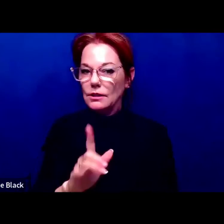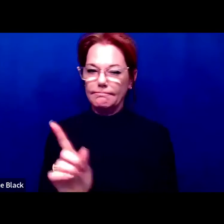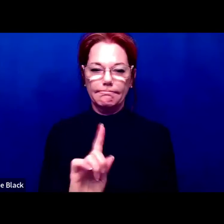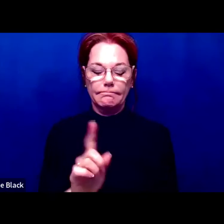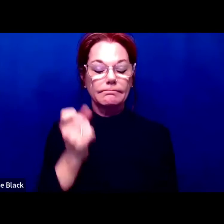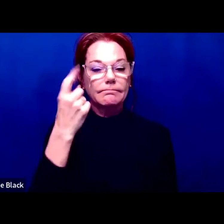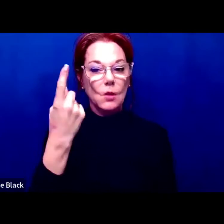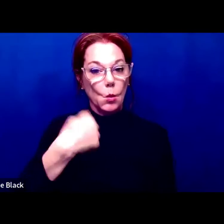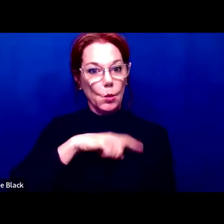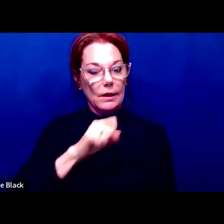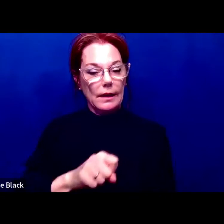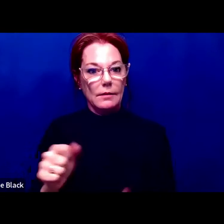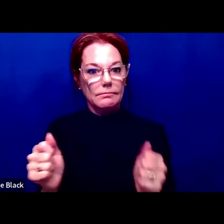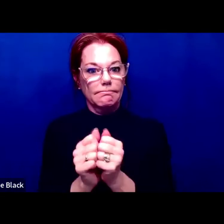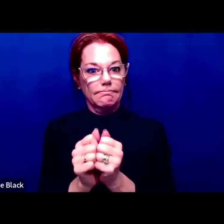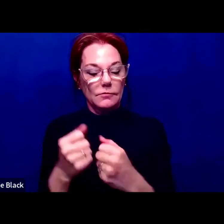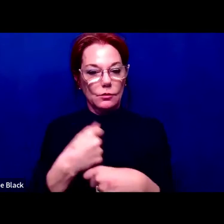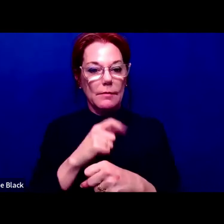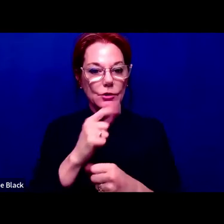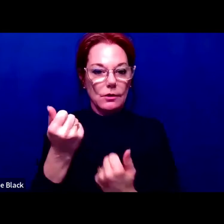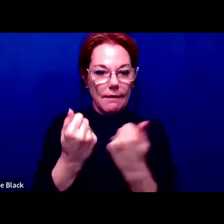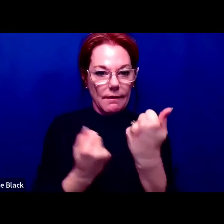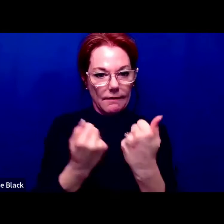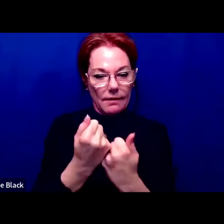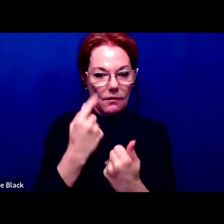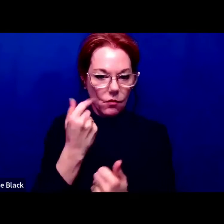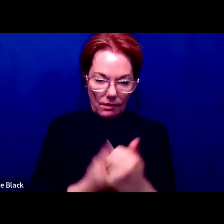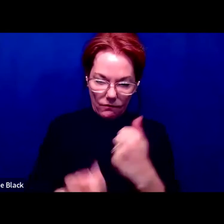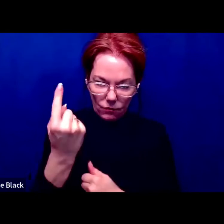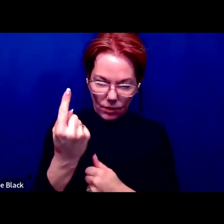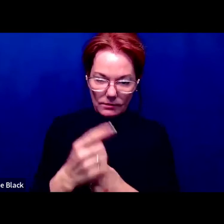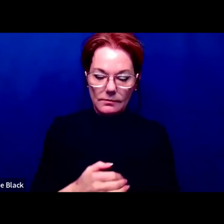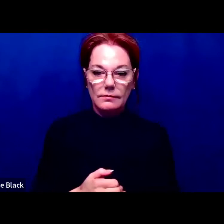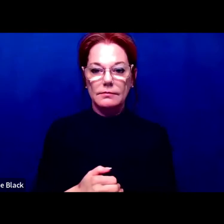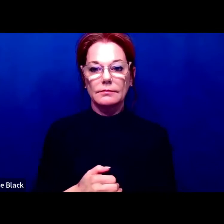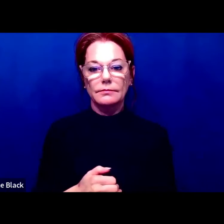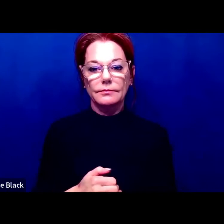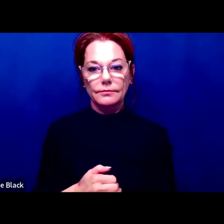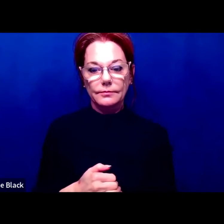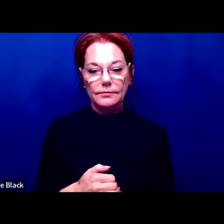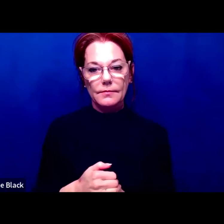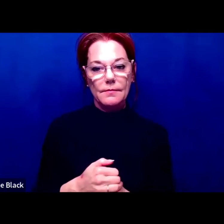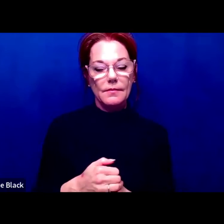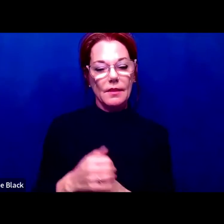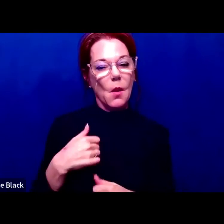are really advocating for everyone, I just want to share in the vein of some of the progress that from inside and